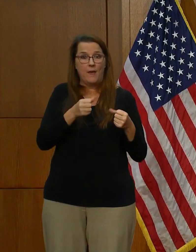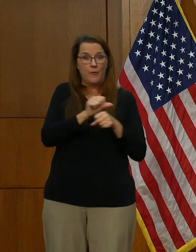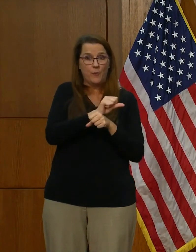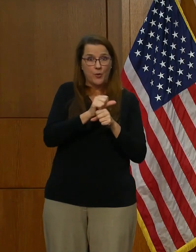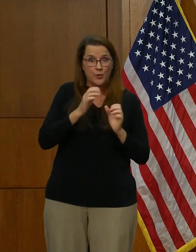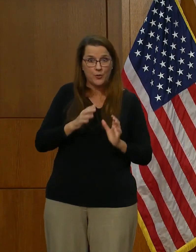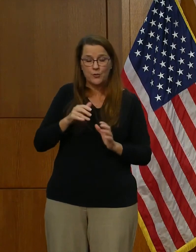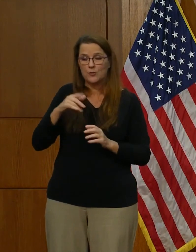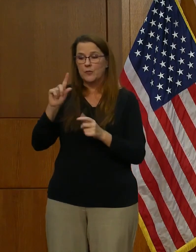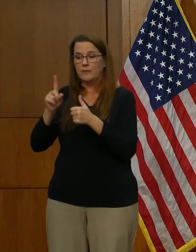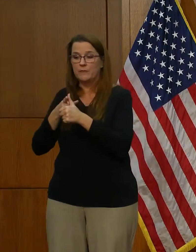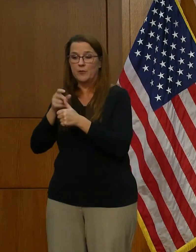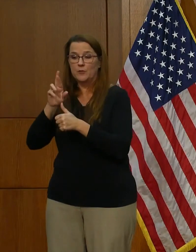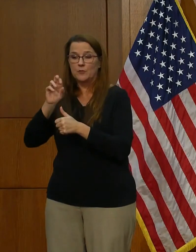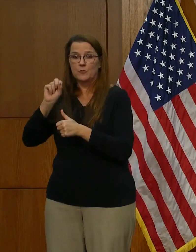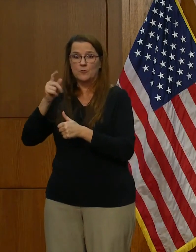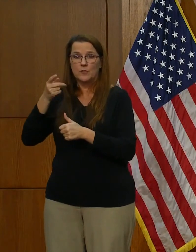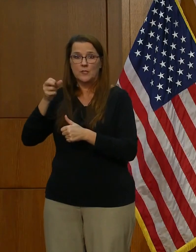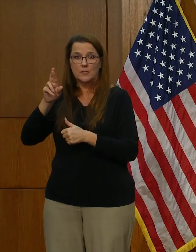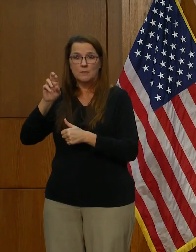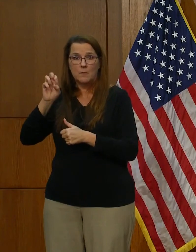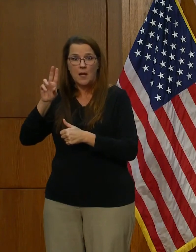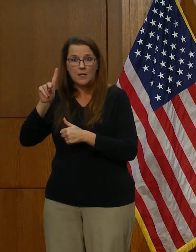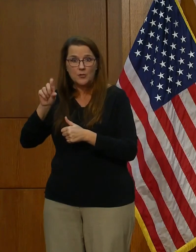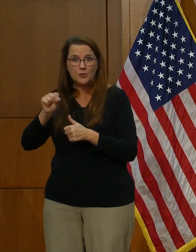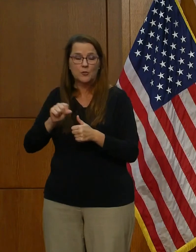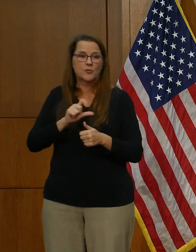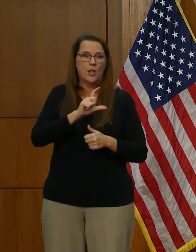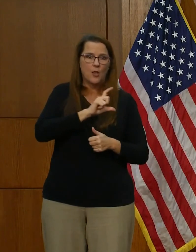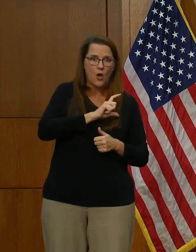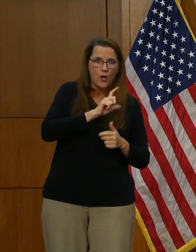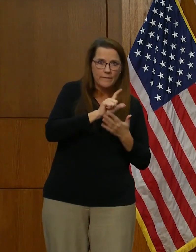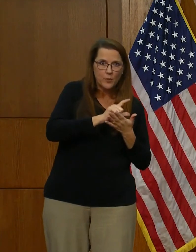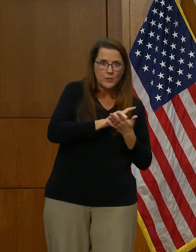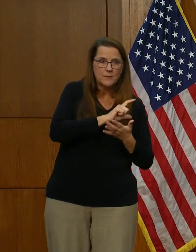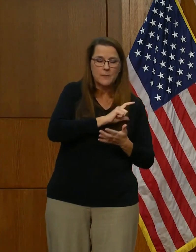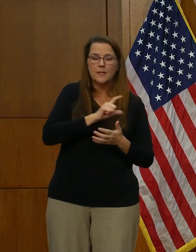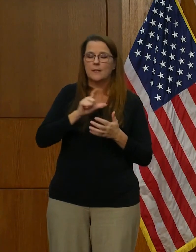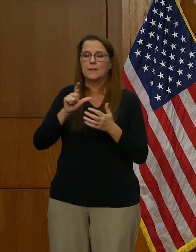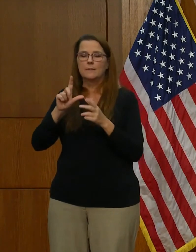TO THANK OUR FRONTLINE HEALTH WORKERS ARE FIRST RESPONDERS